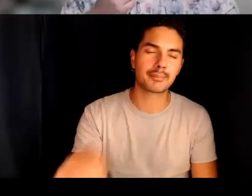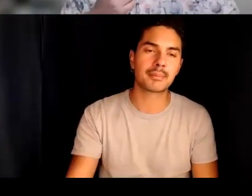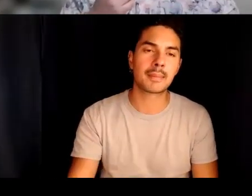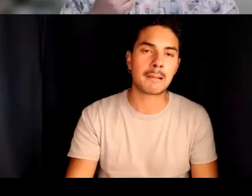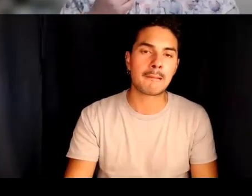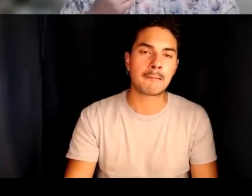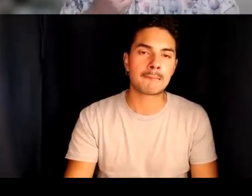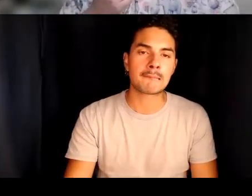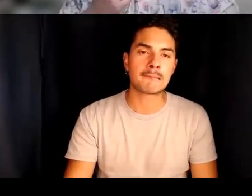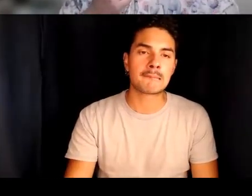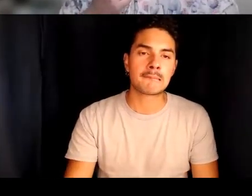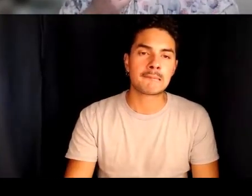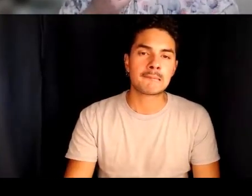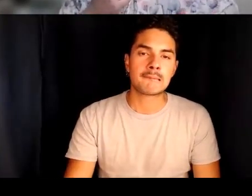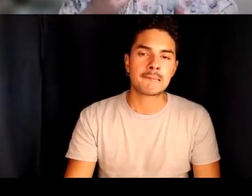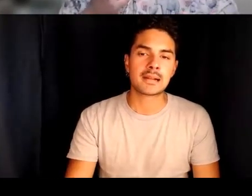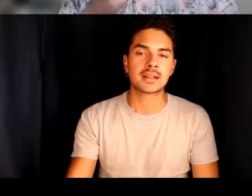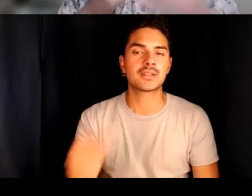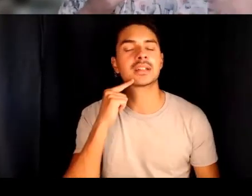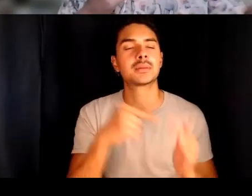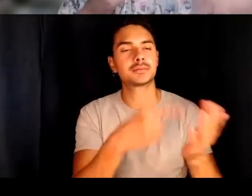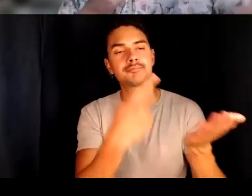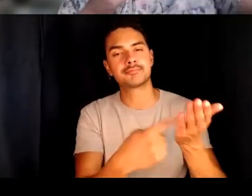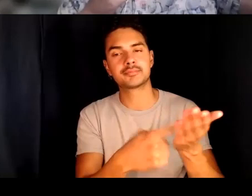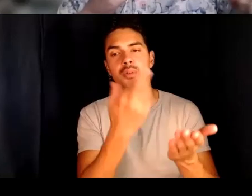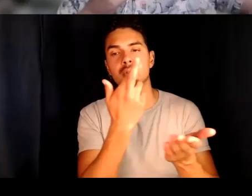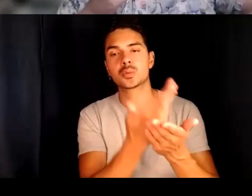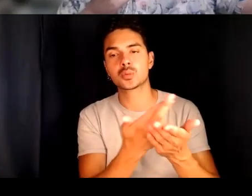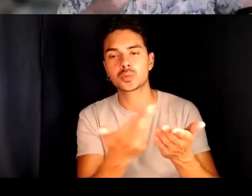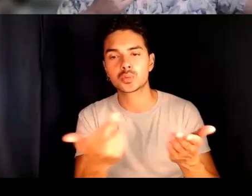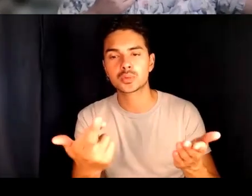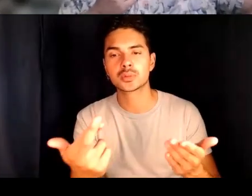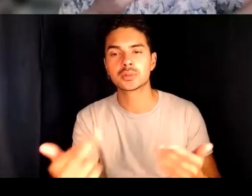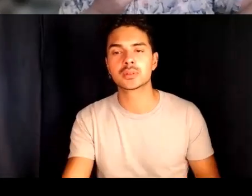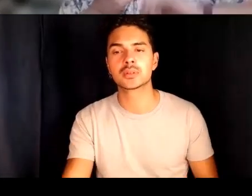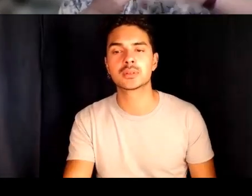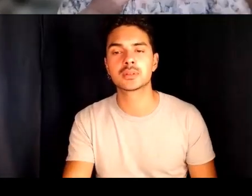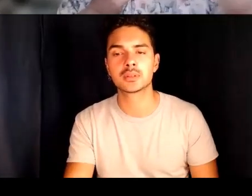and, you know, connecting them to help and supports memory